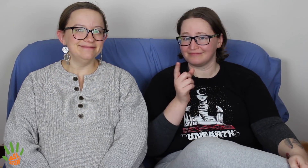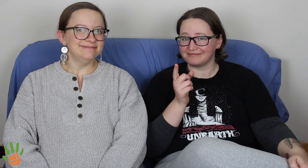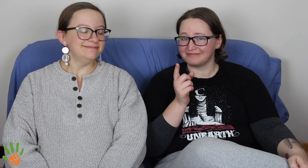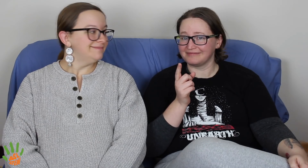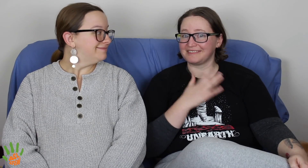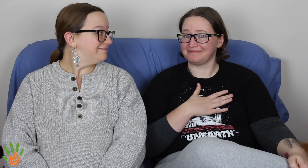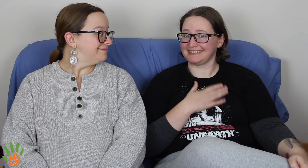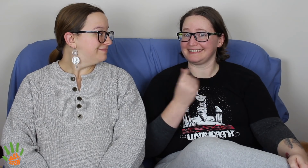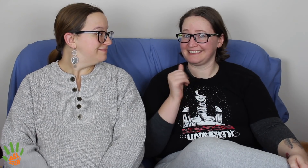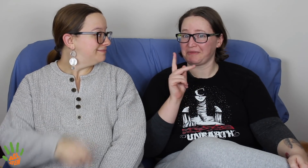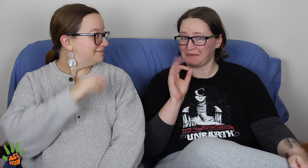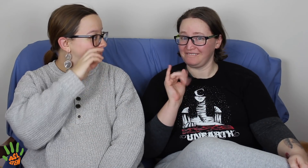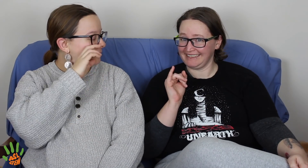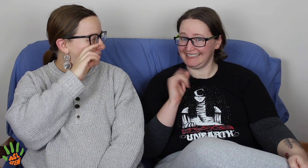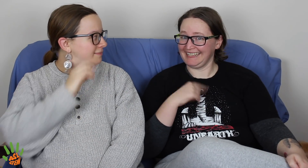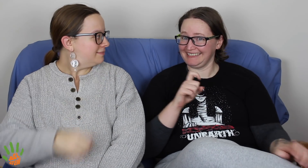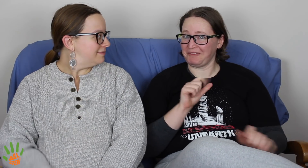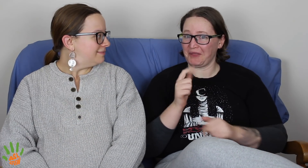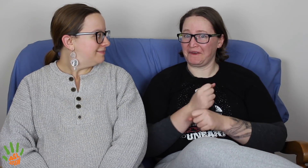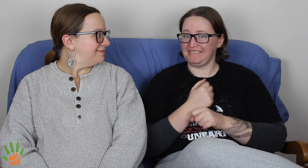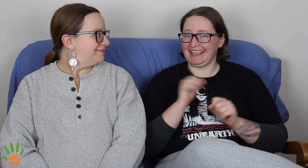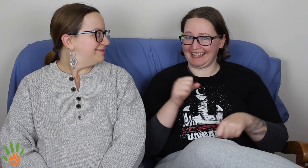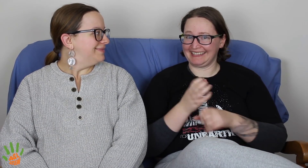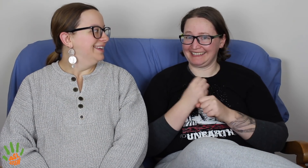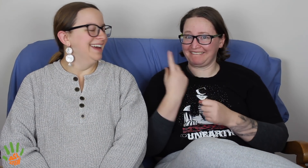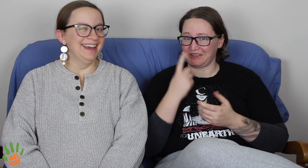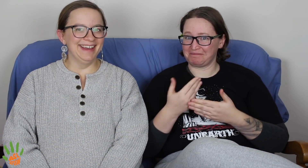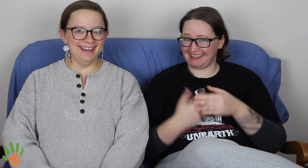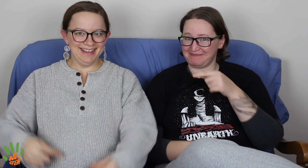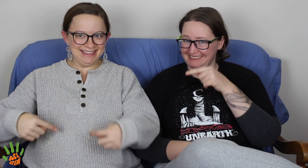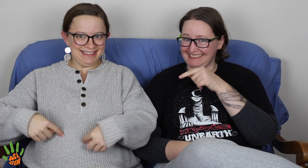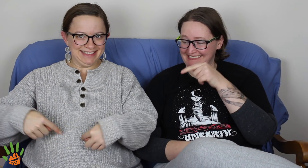[JE] Yes, please donate to Ko-fi cause I need all the coffee I can get for this baby.